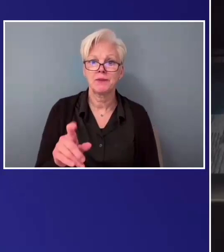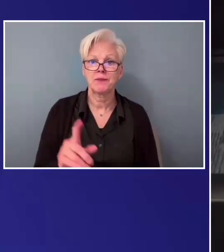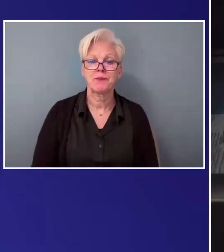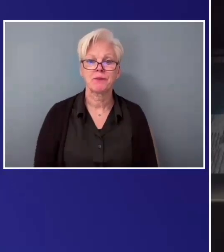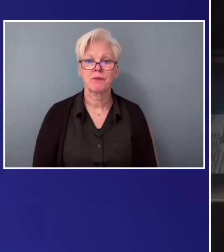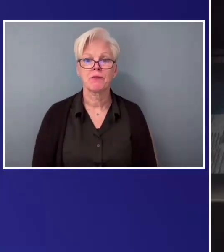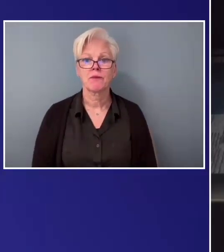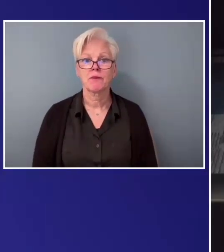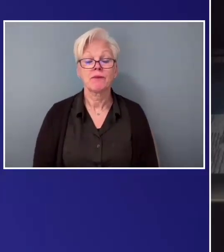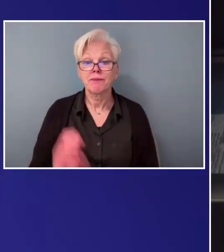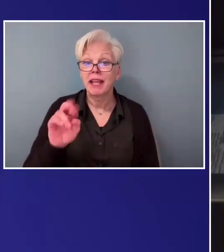Please, Eric.